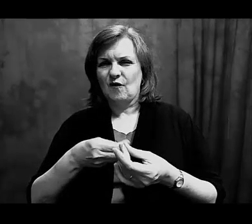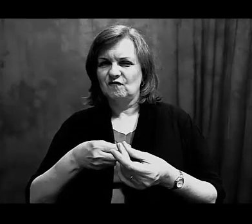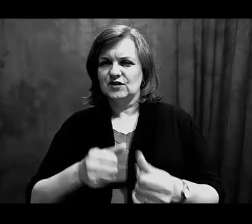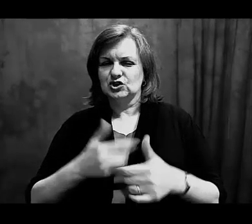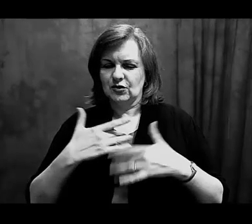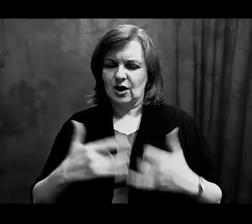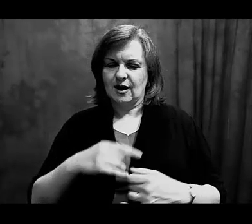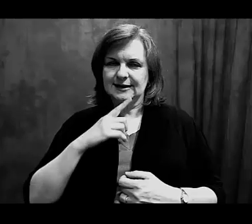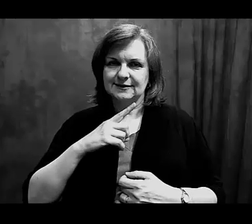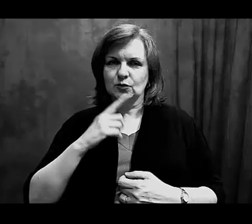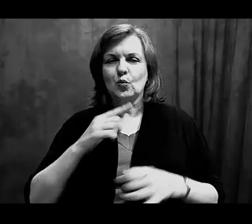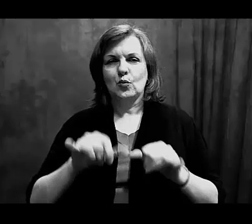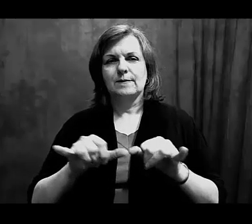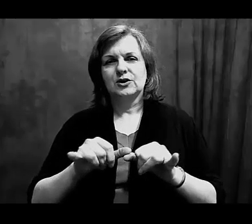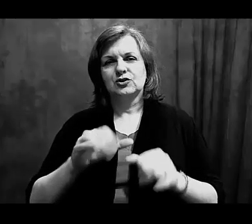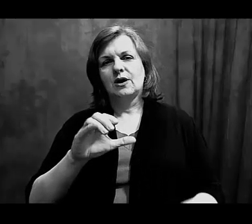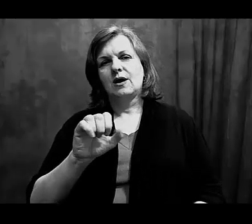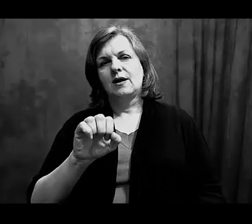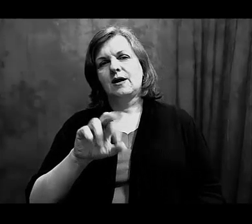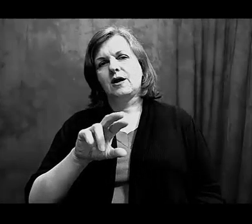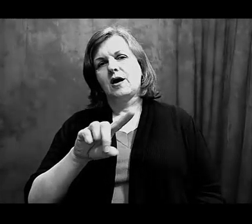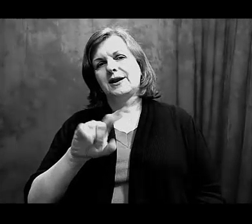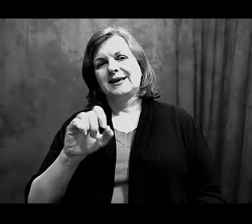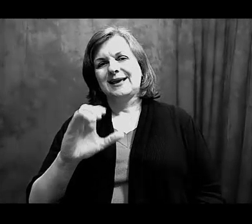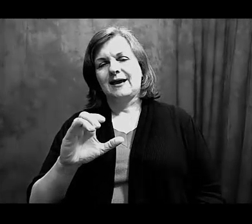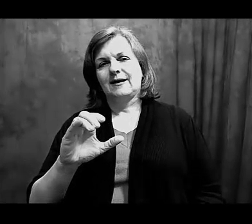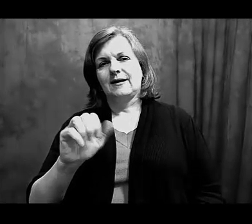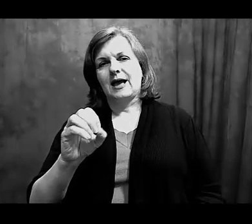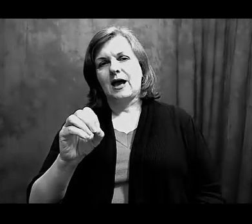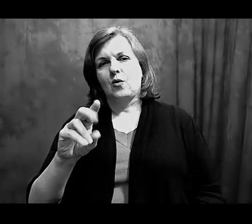into the right atrium into the right ventricle